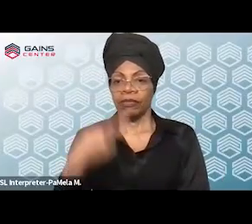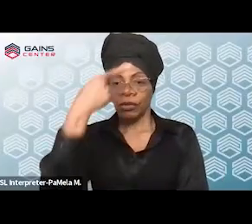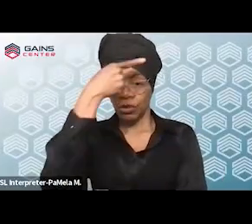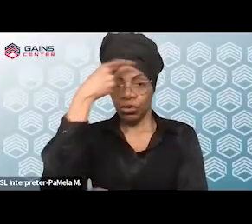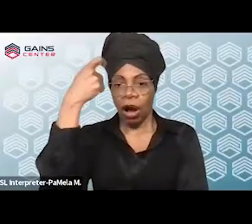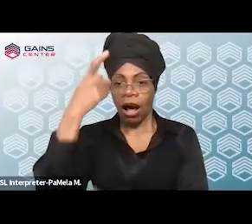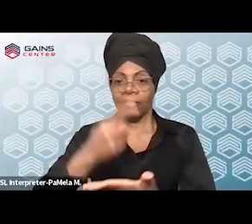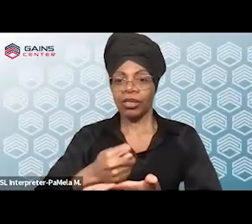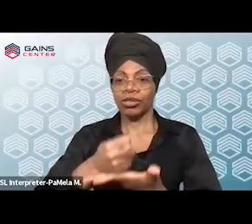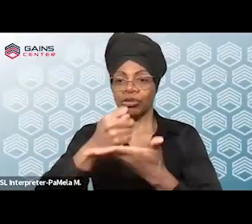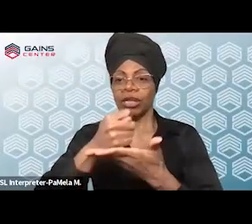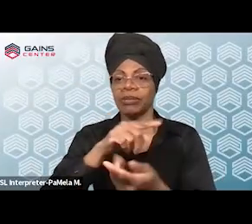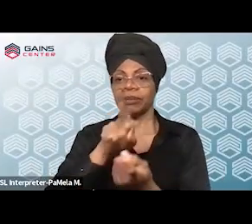and in particular, peer support,